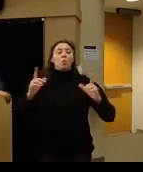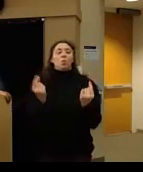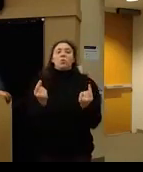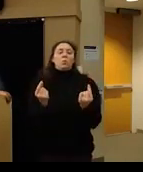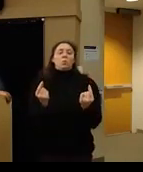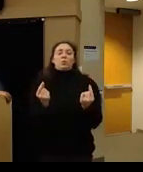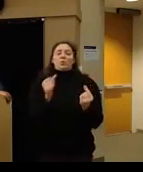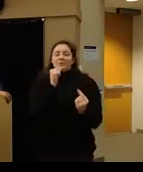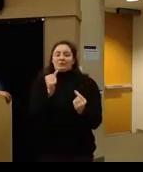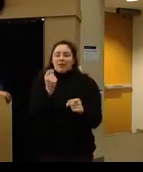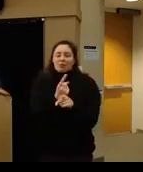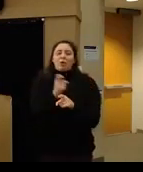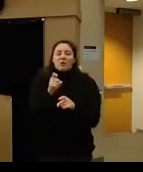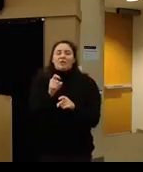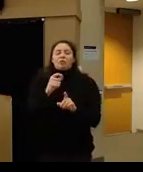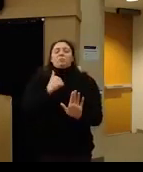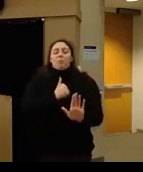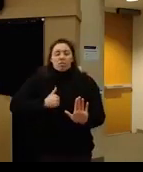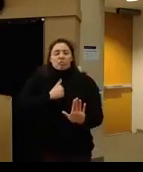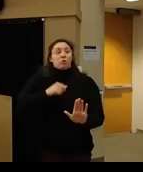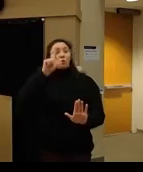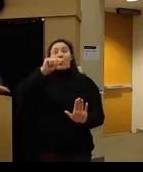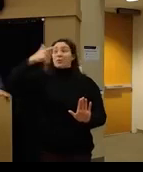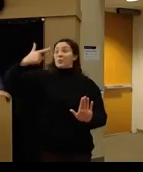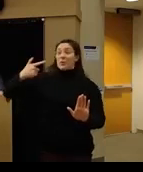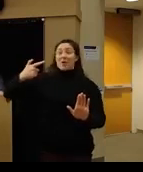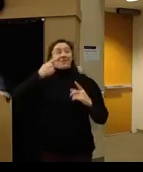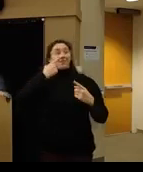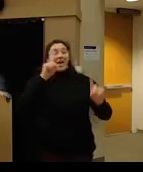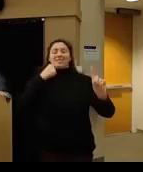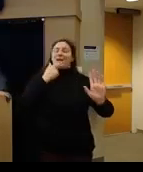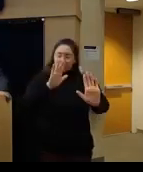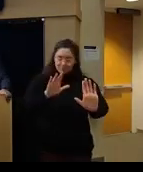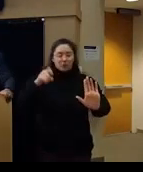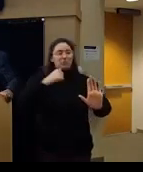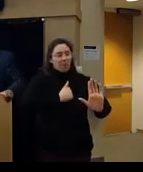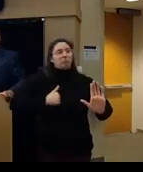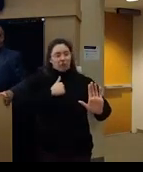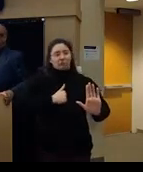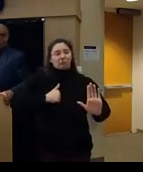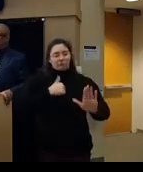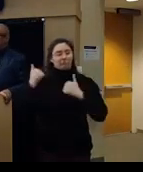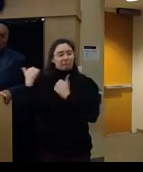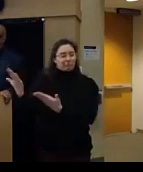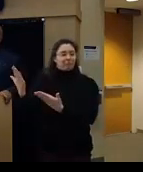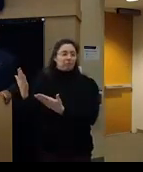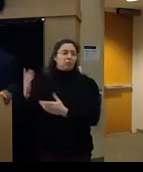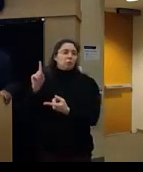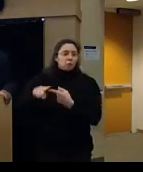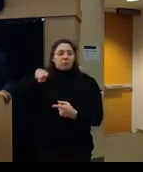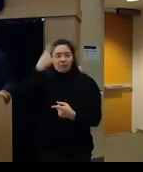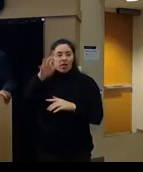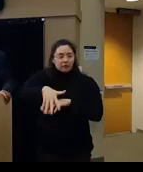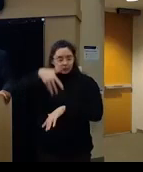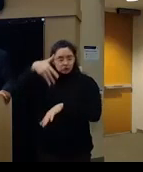right let's apologize so in 2021 they said let's apologize to these black indigenous and people of